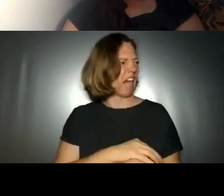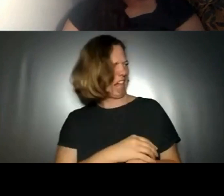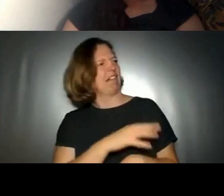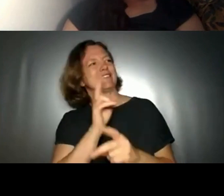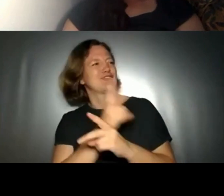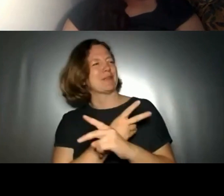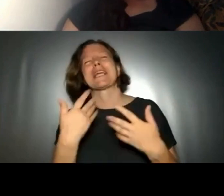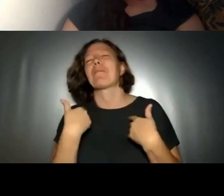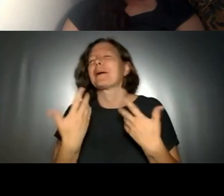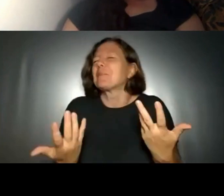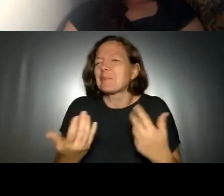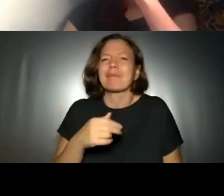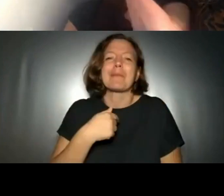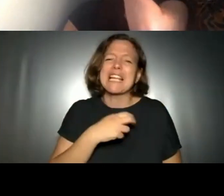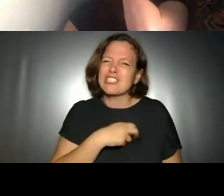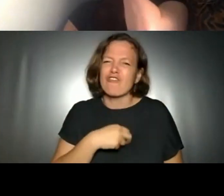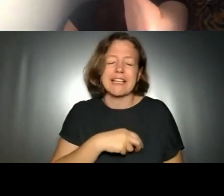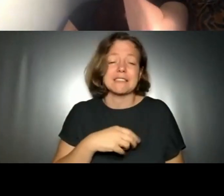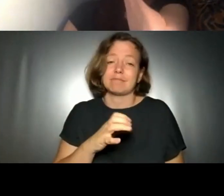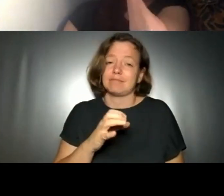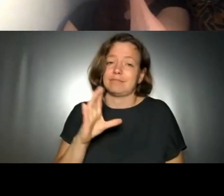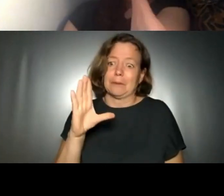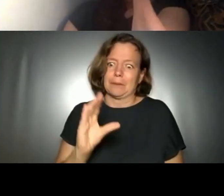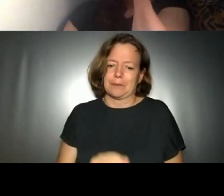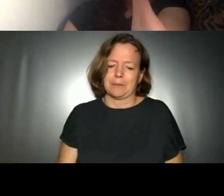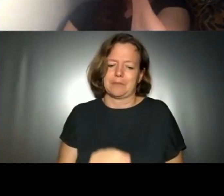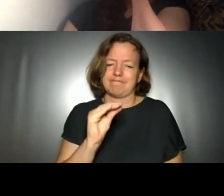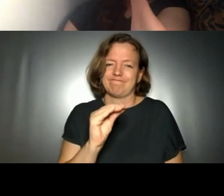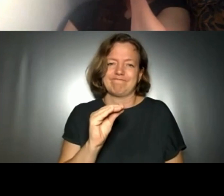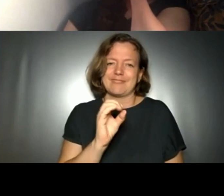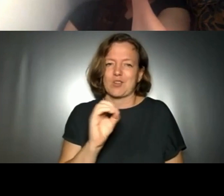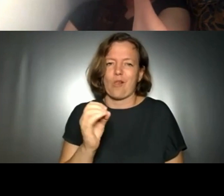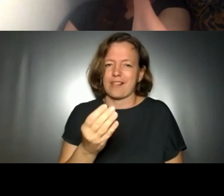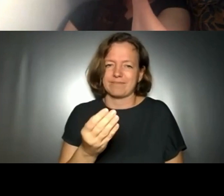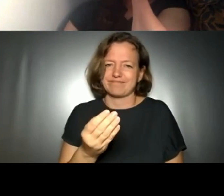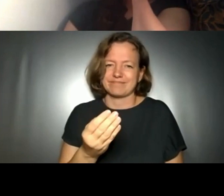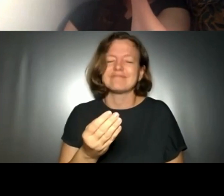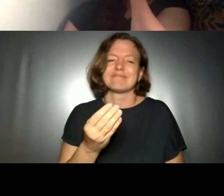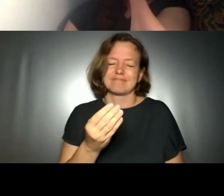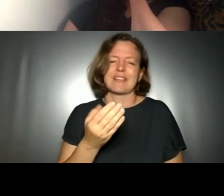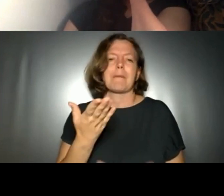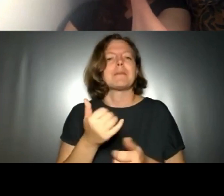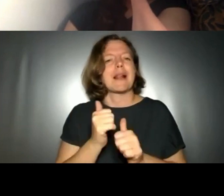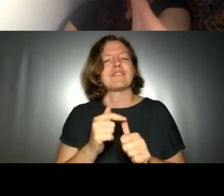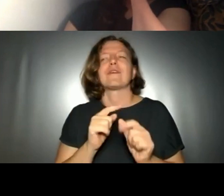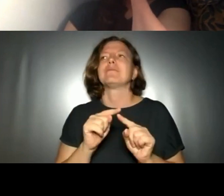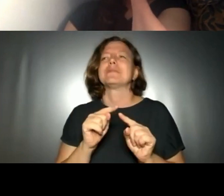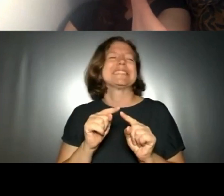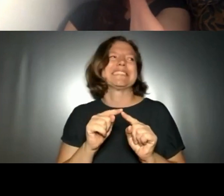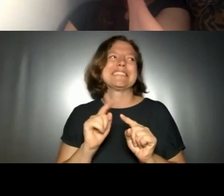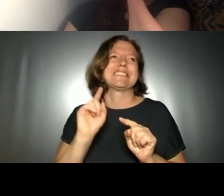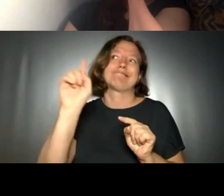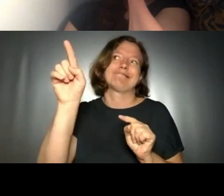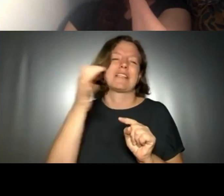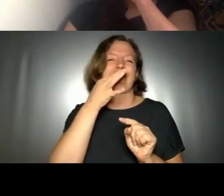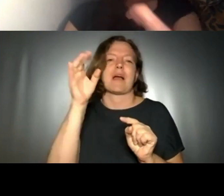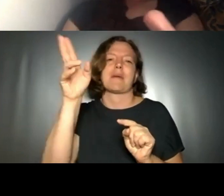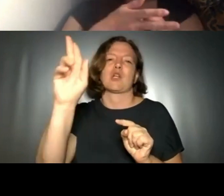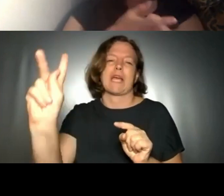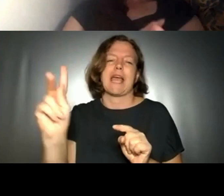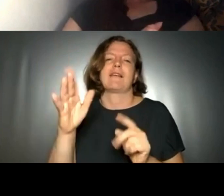if you're in Switzerland where there is nothing, it is certainly helpful to be able to connect digitally or virtually.